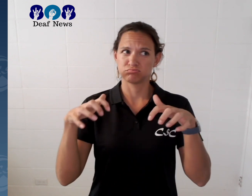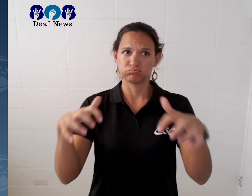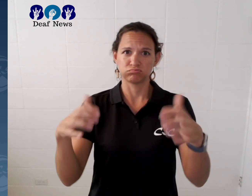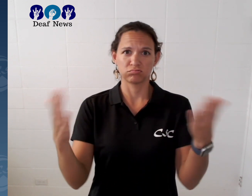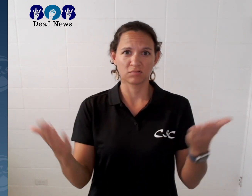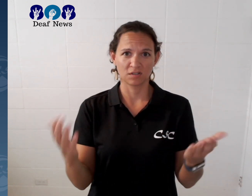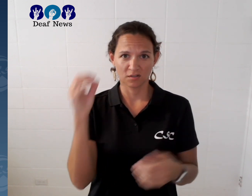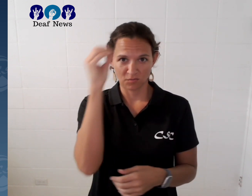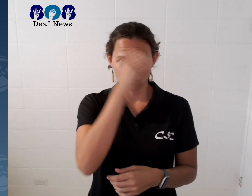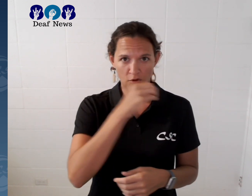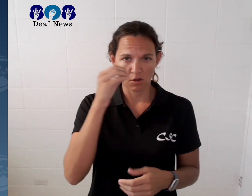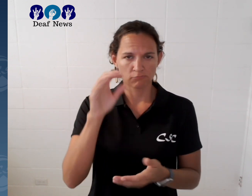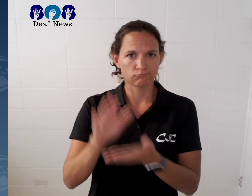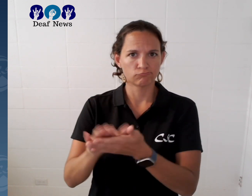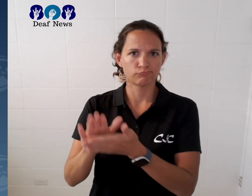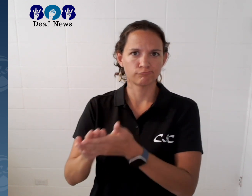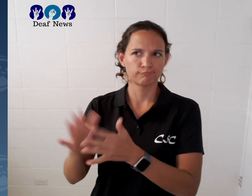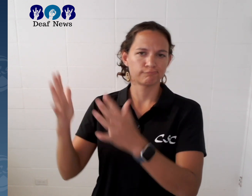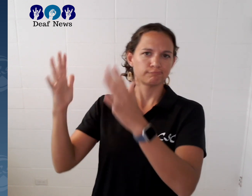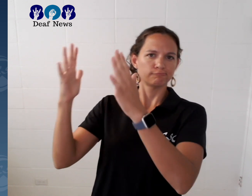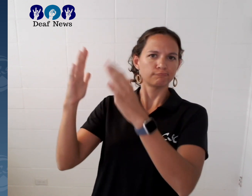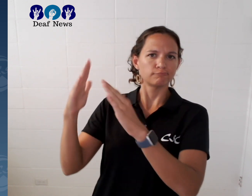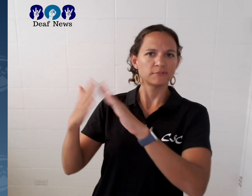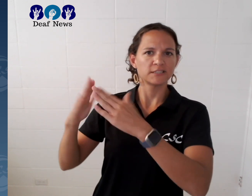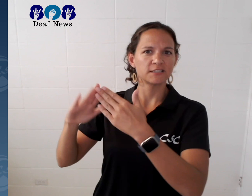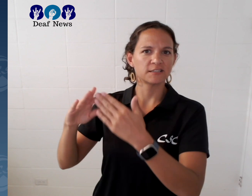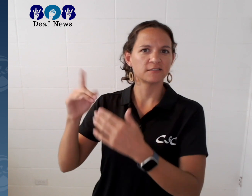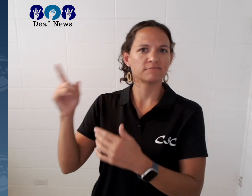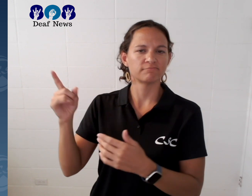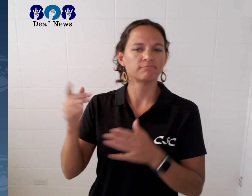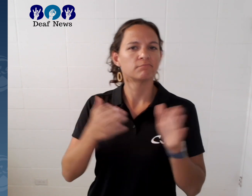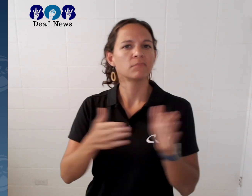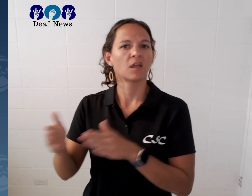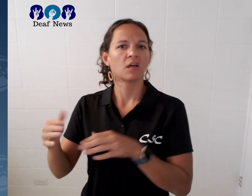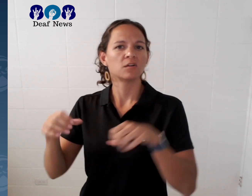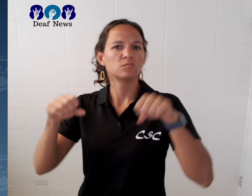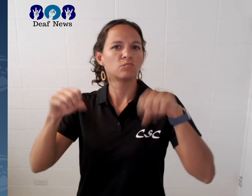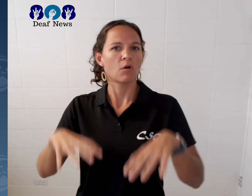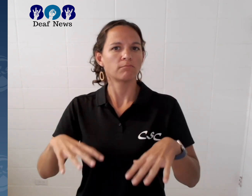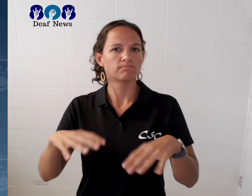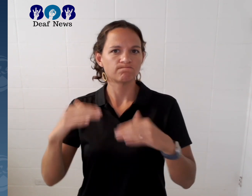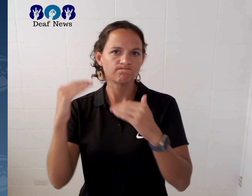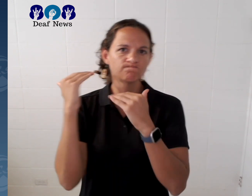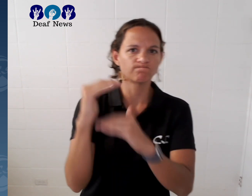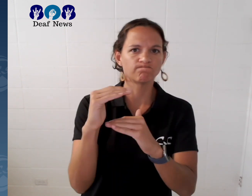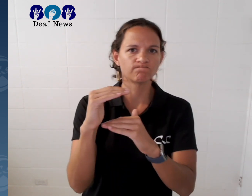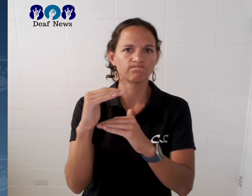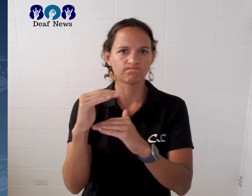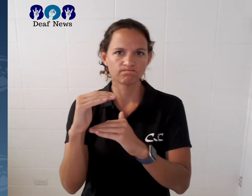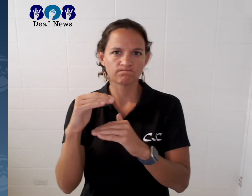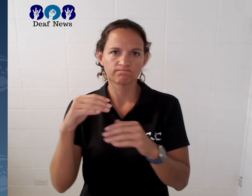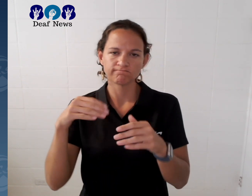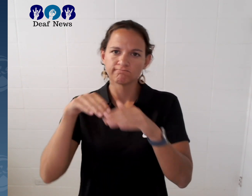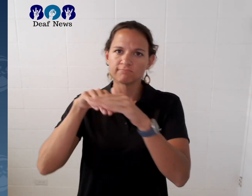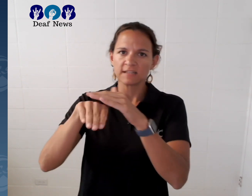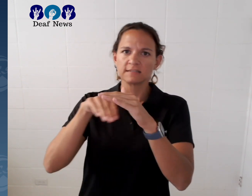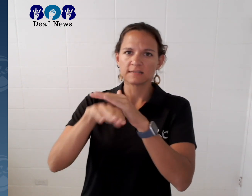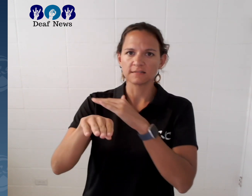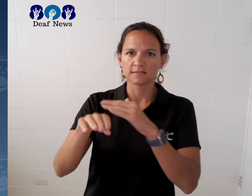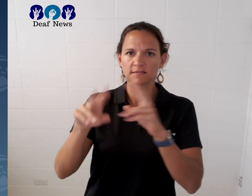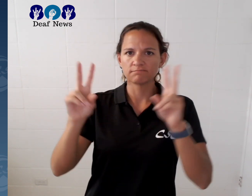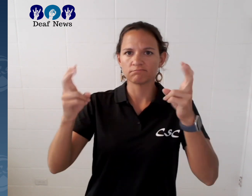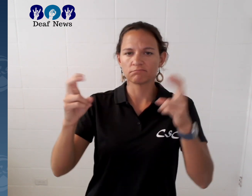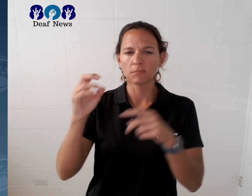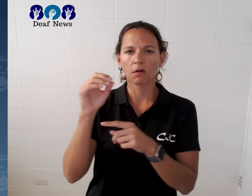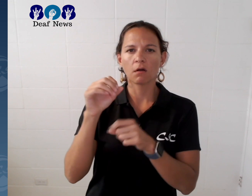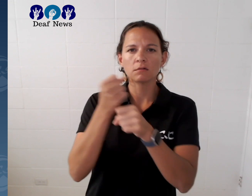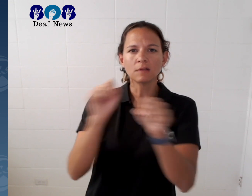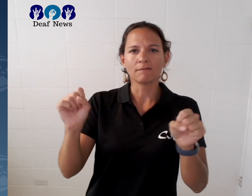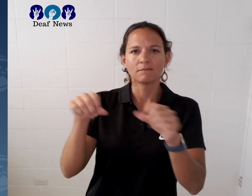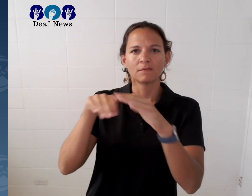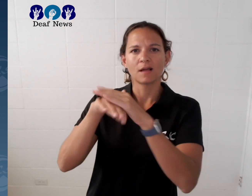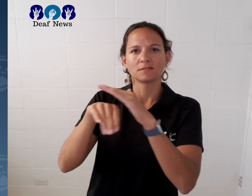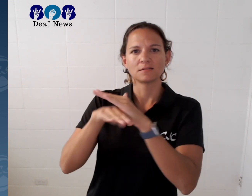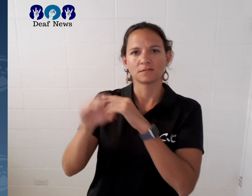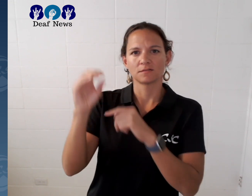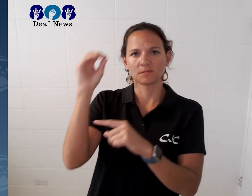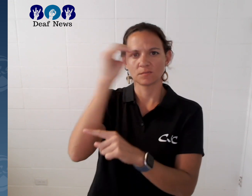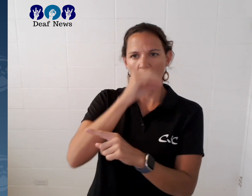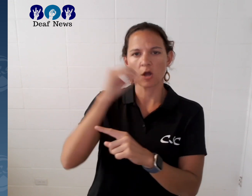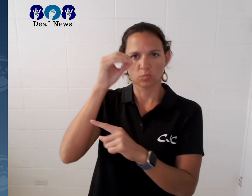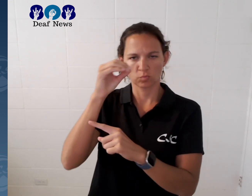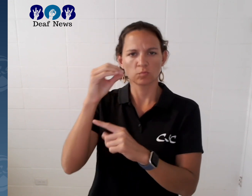on Oahu are applauding the cityʻs plan to drop access restrictions called Safe Access Oahu. These